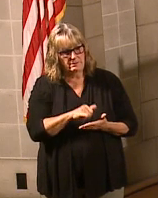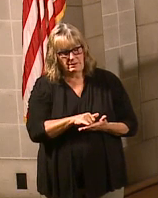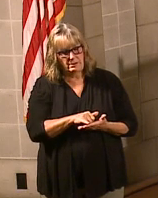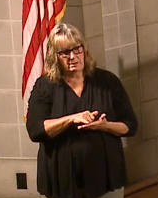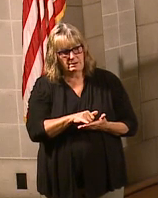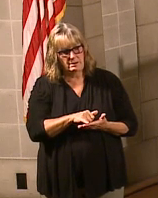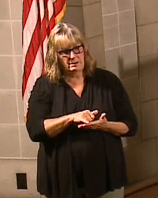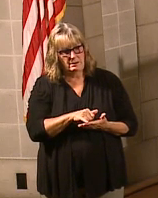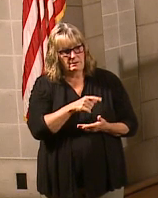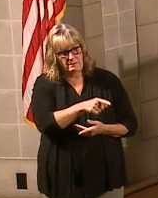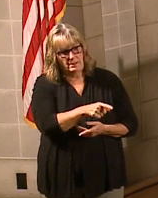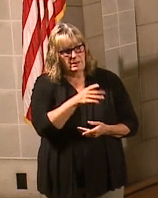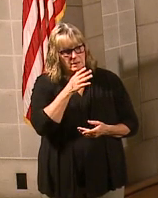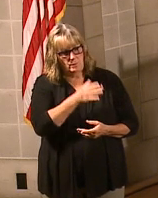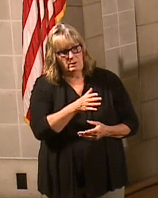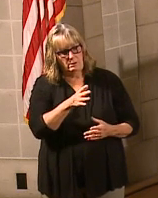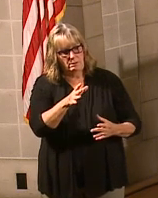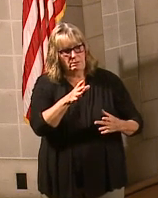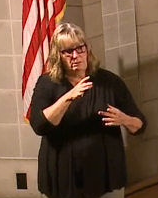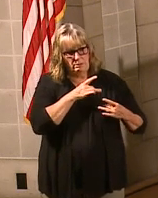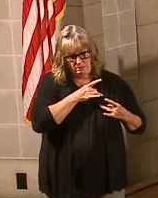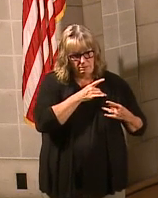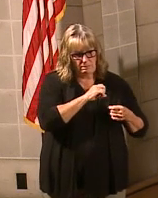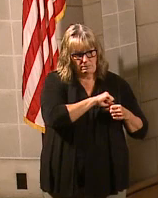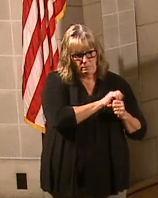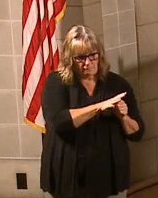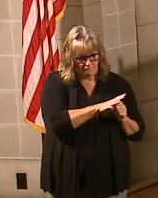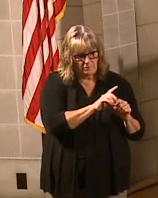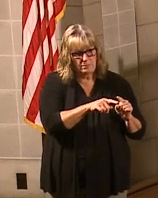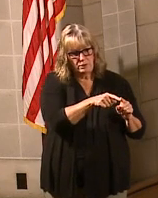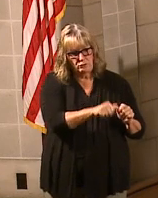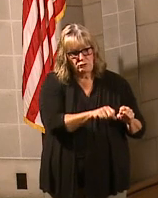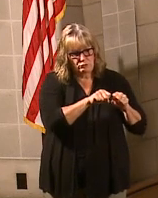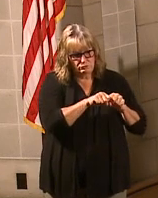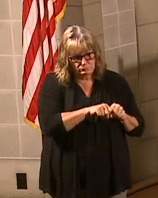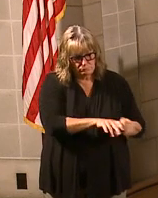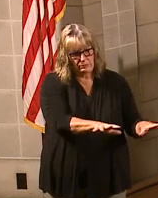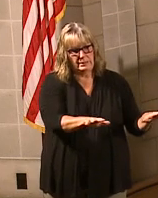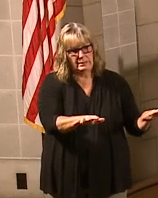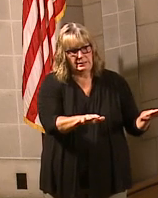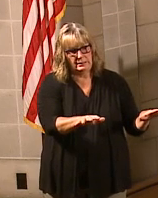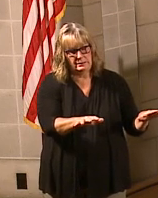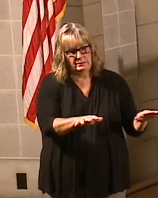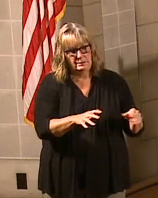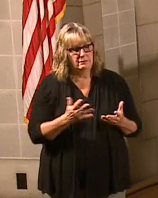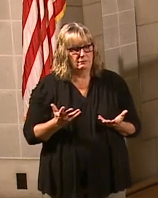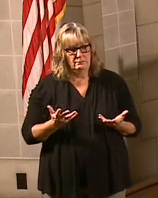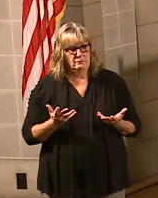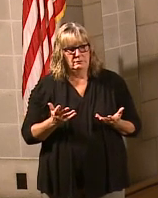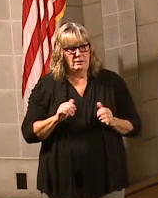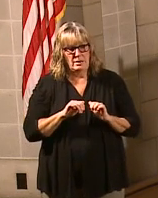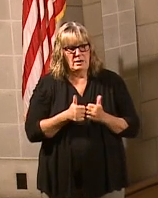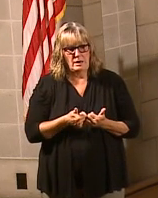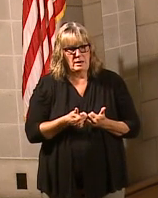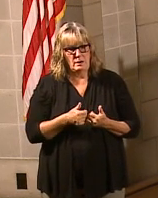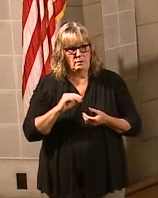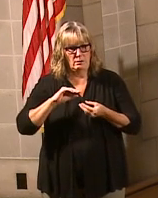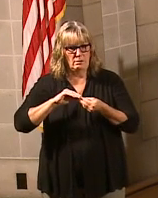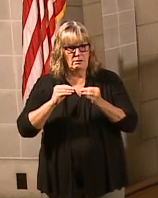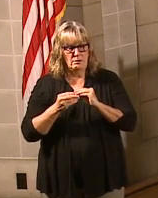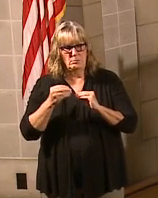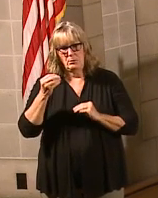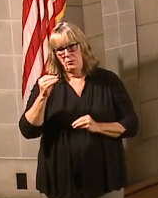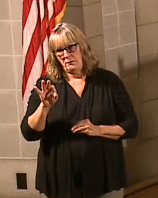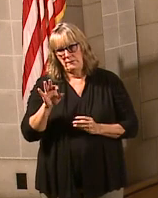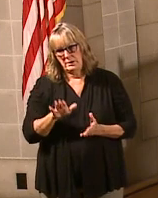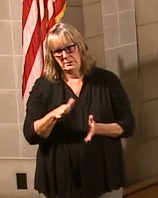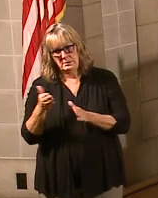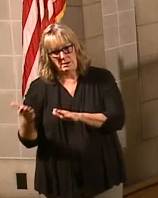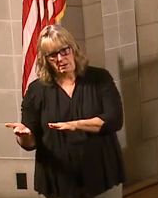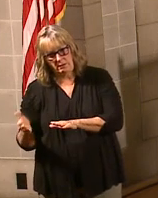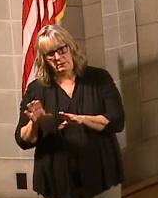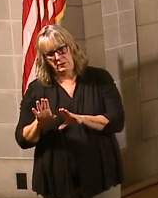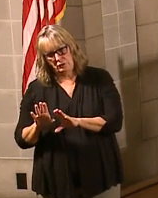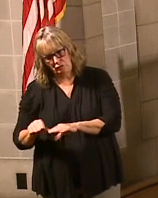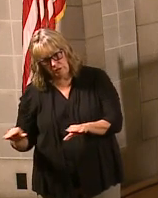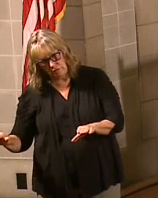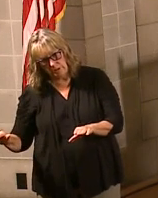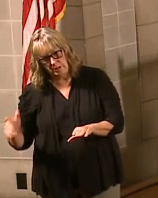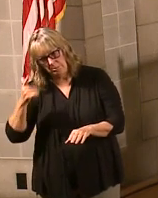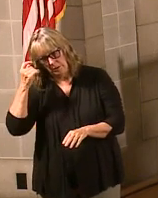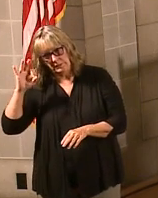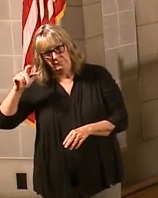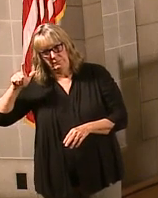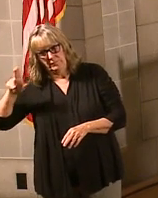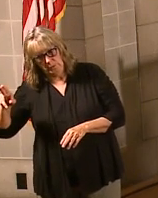KIDS NOT BEING MASKED IS NOT